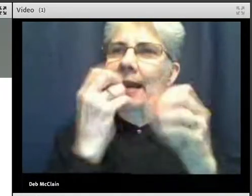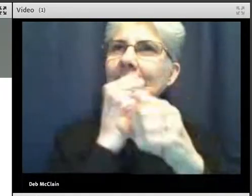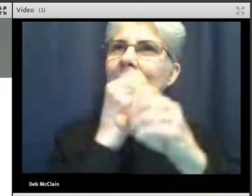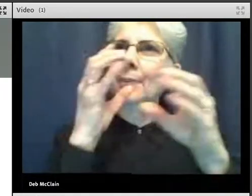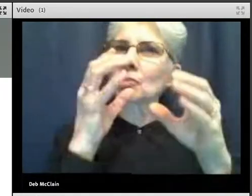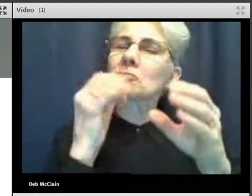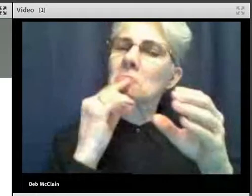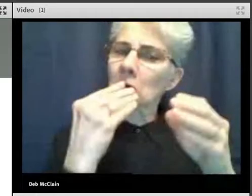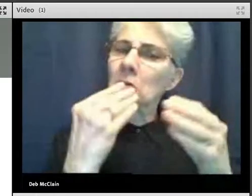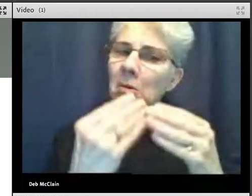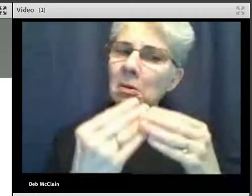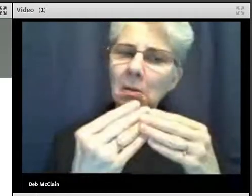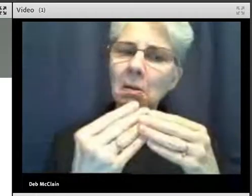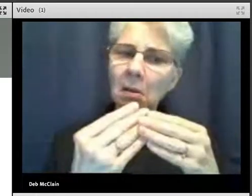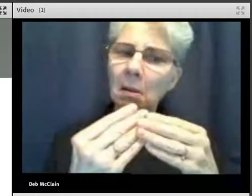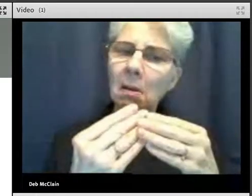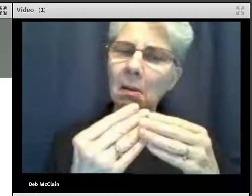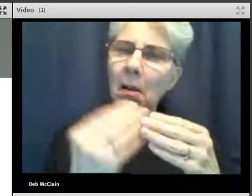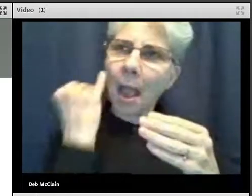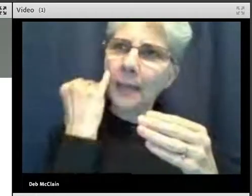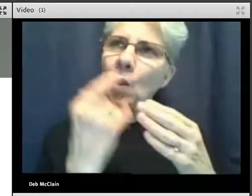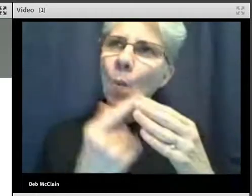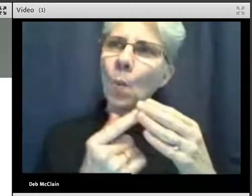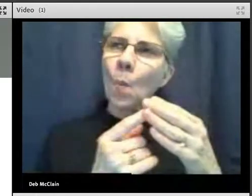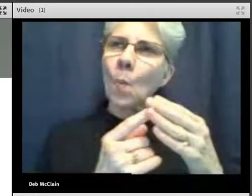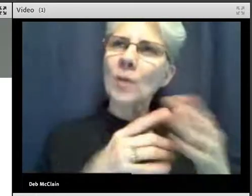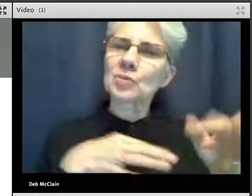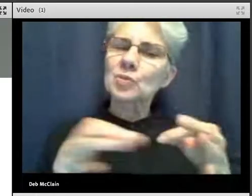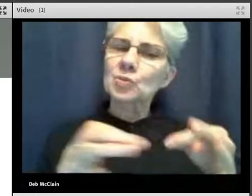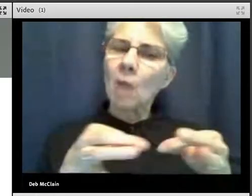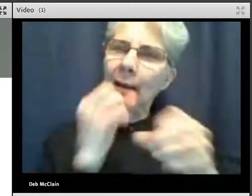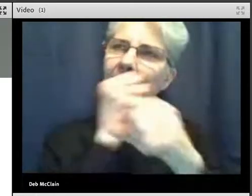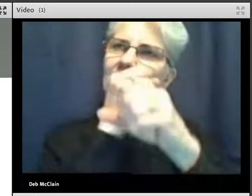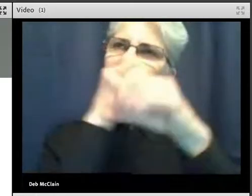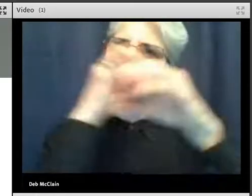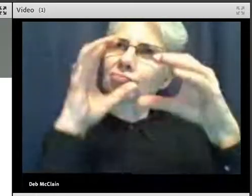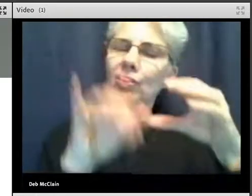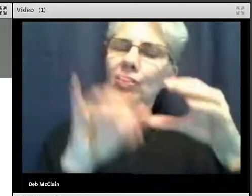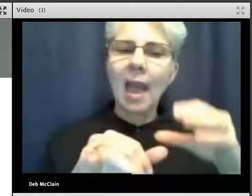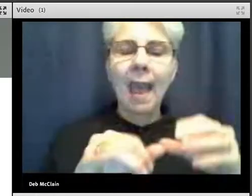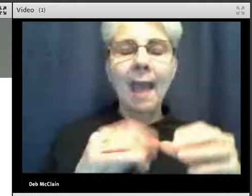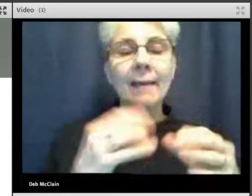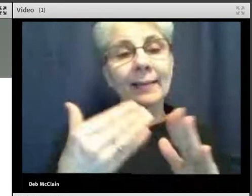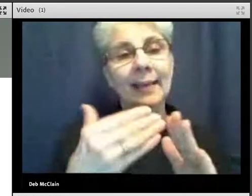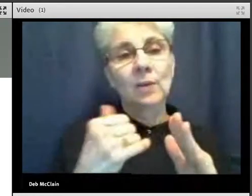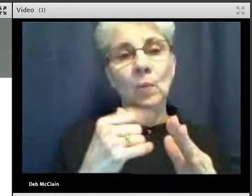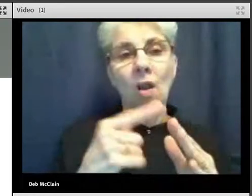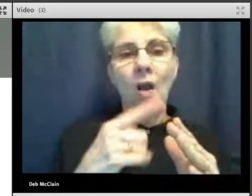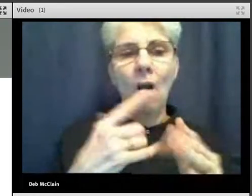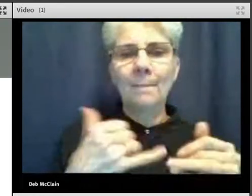and you tell me what you're seeing. And I have a reasonable facsimile of what you're you're you're describing to me.